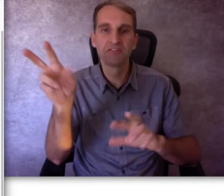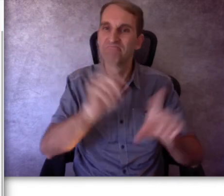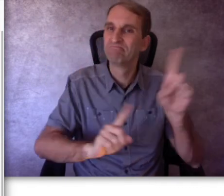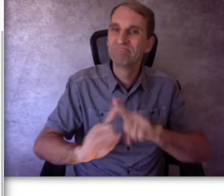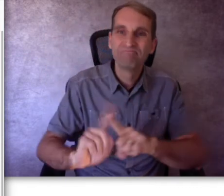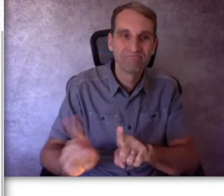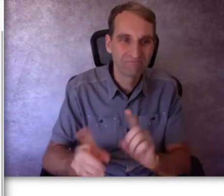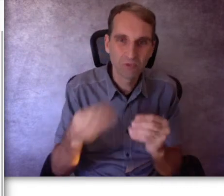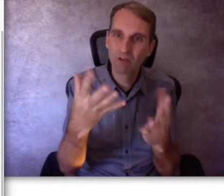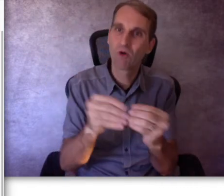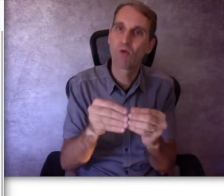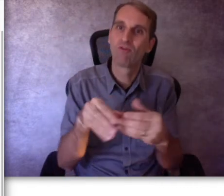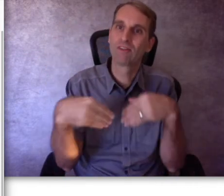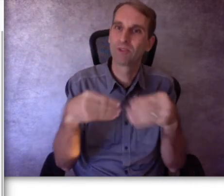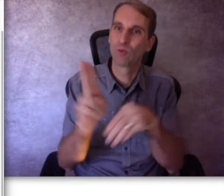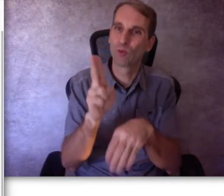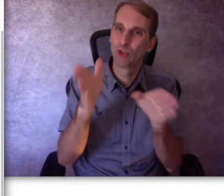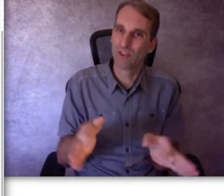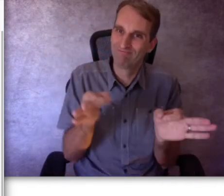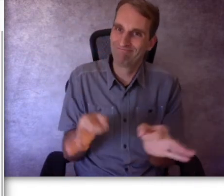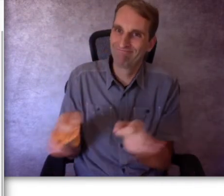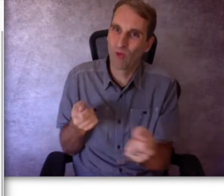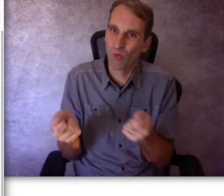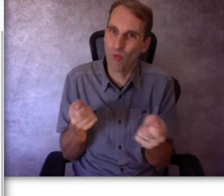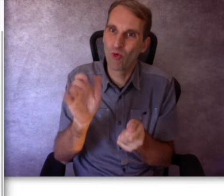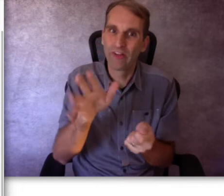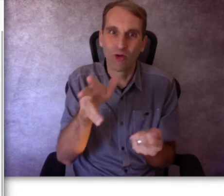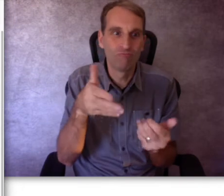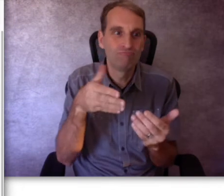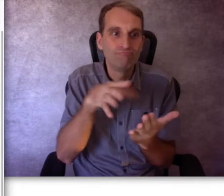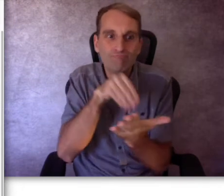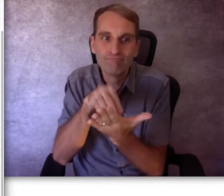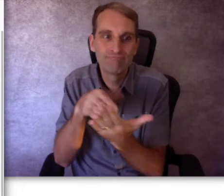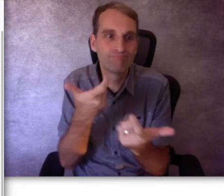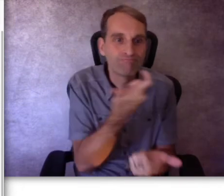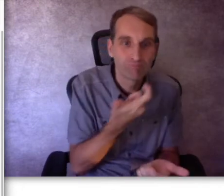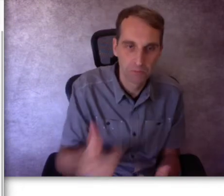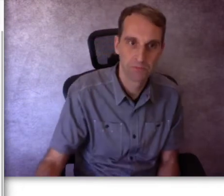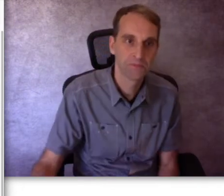There are many options of how to use the information available in each article. There is more flexibility for the user with more user control.